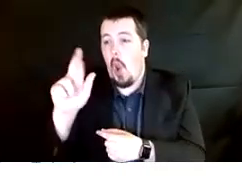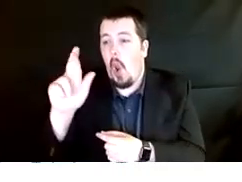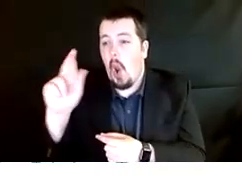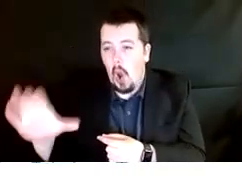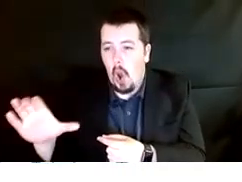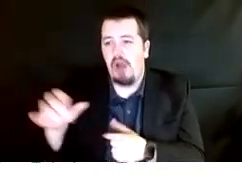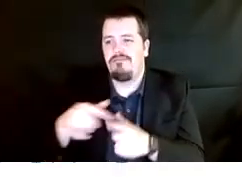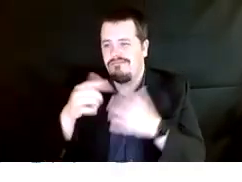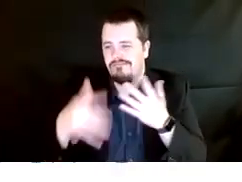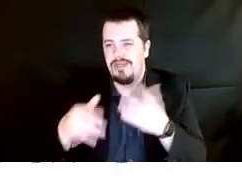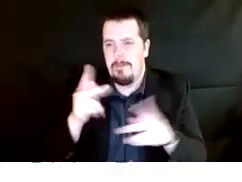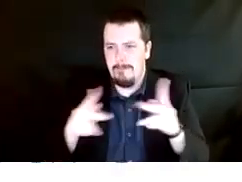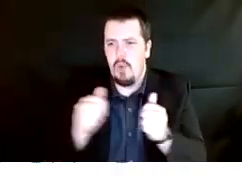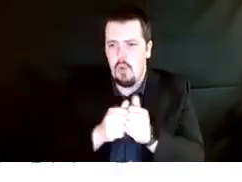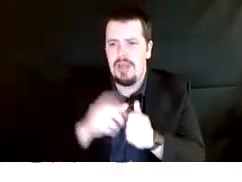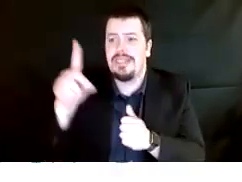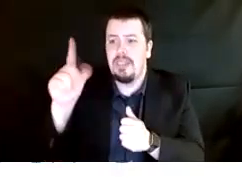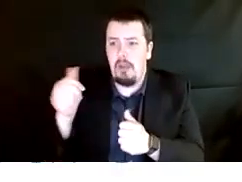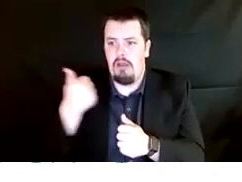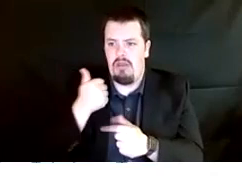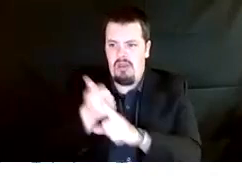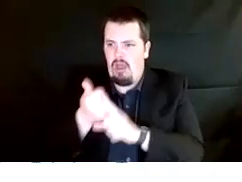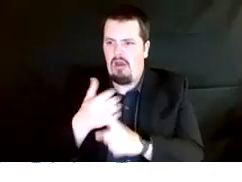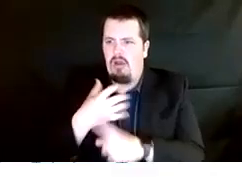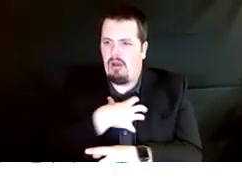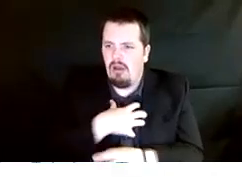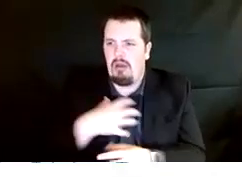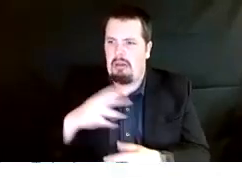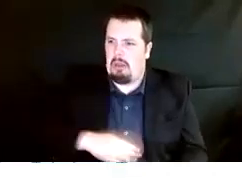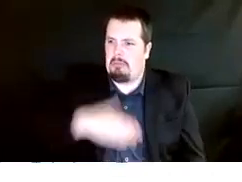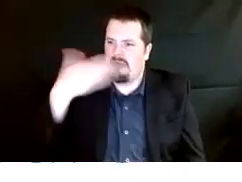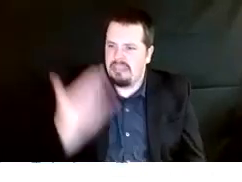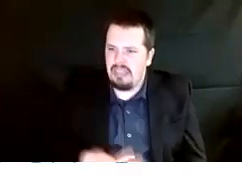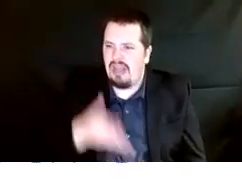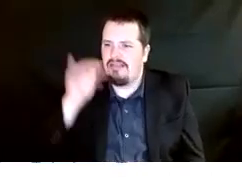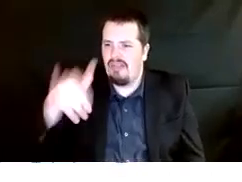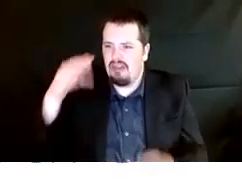and people with disabilities were extremely upset about this as we are and were and